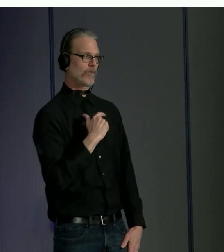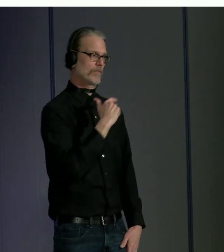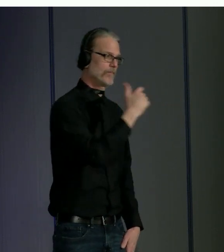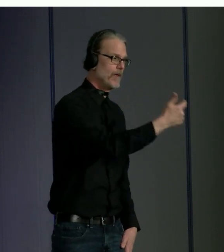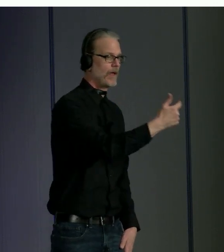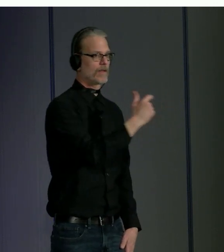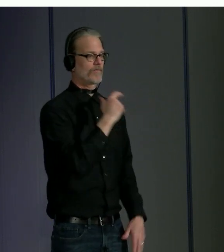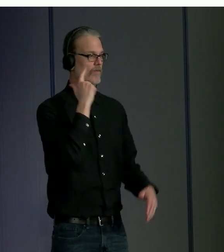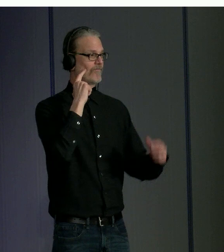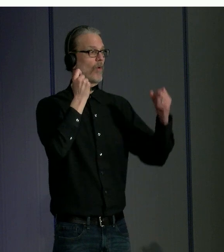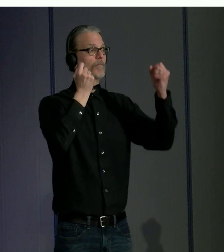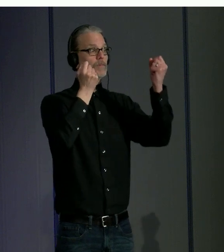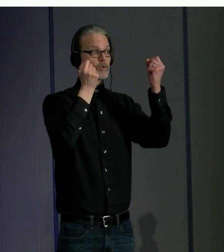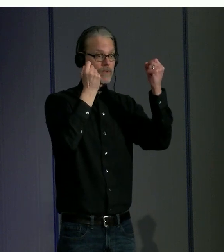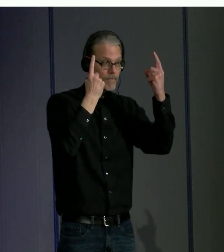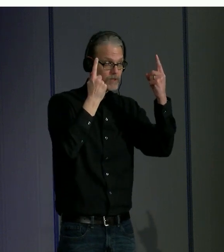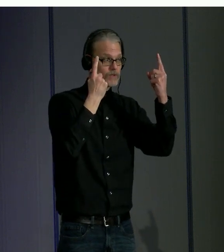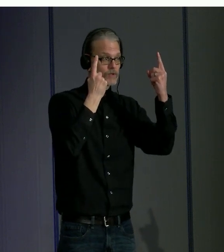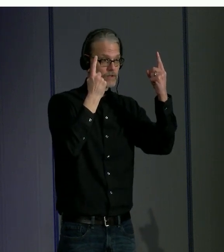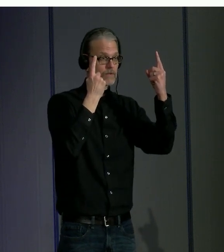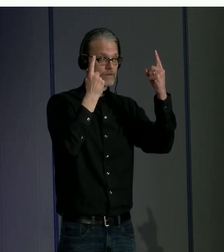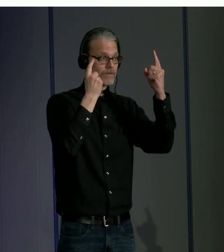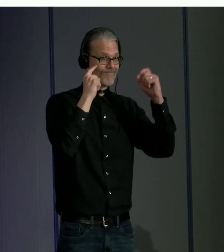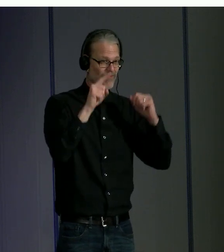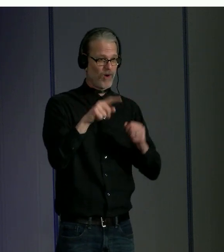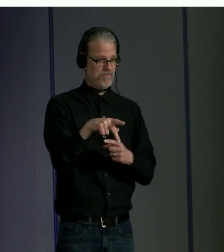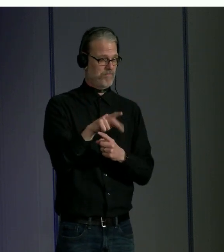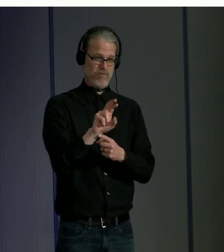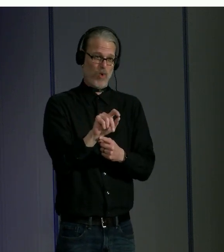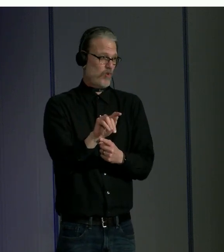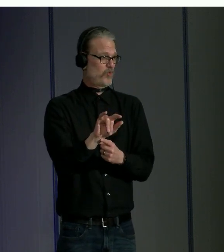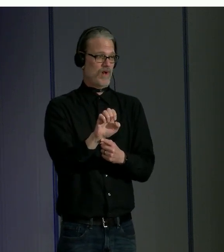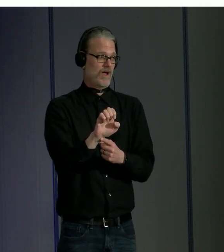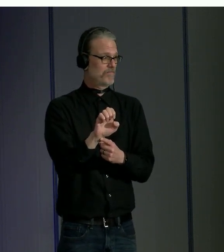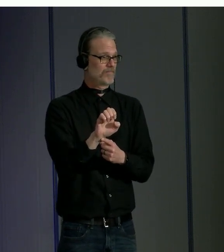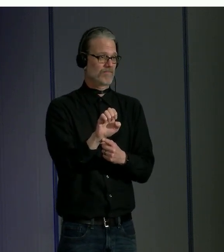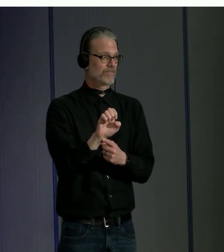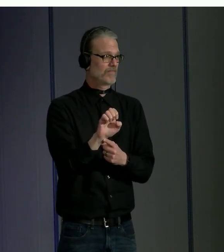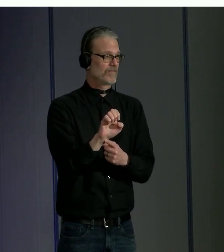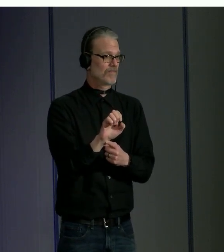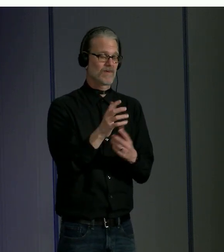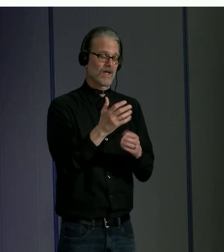comprehension and understanding over a prototype, it is going waste your time in the same way